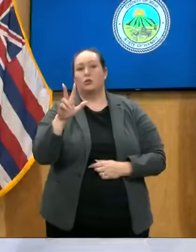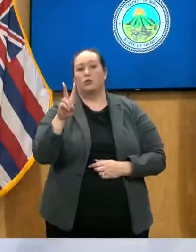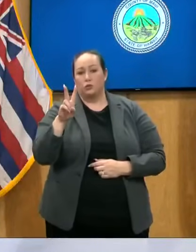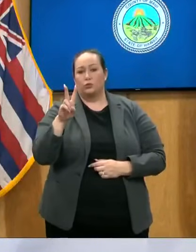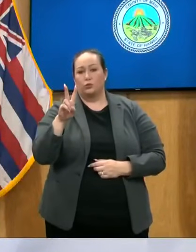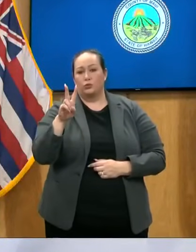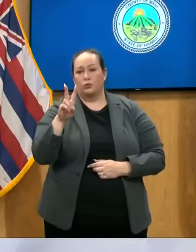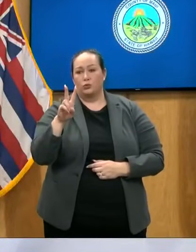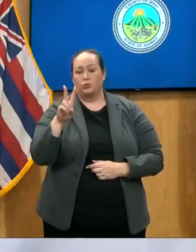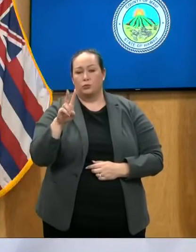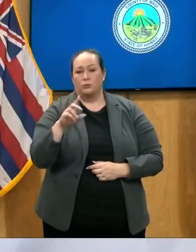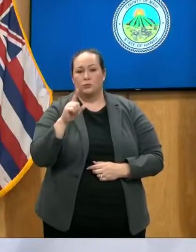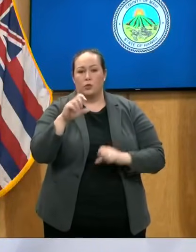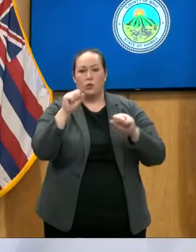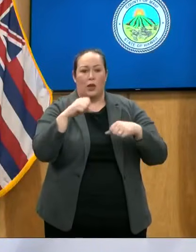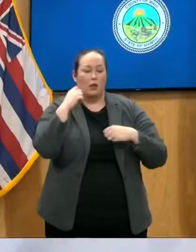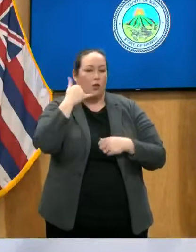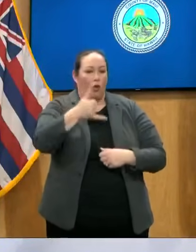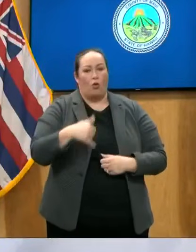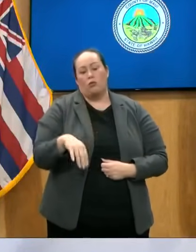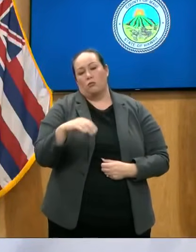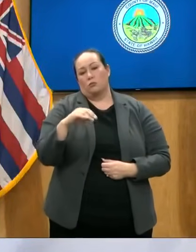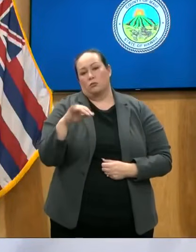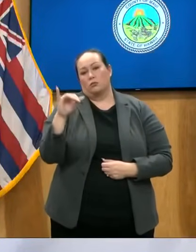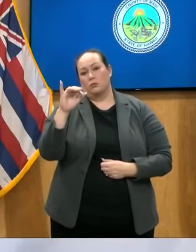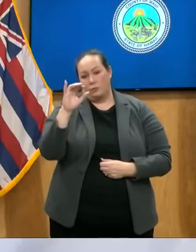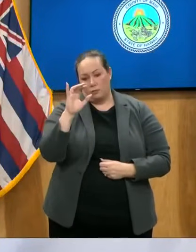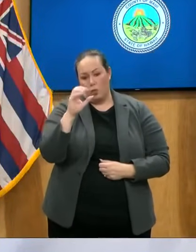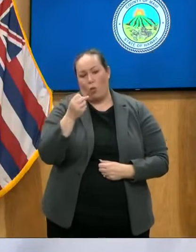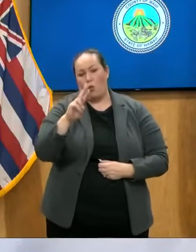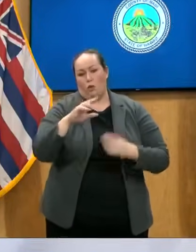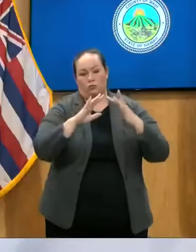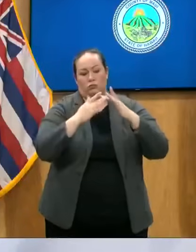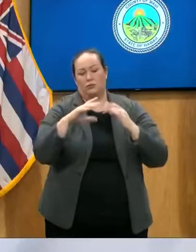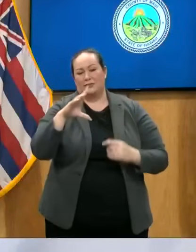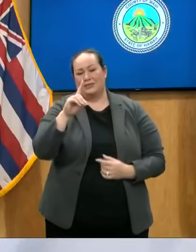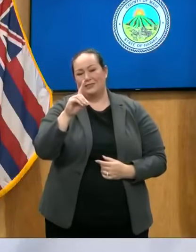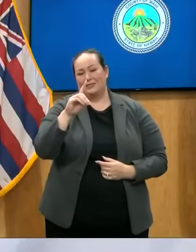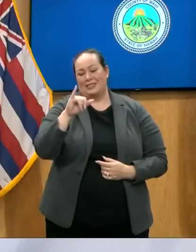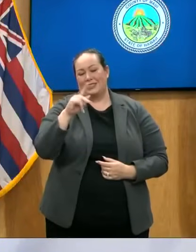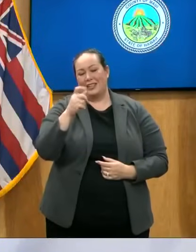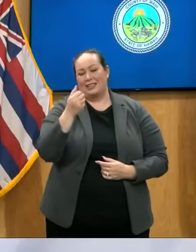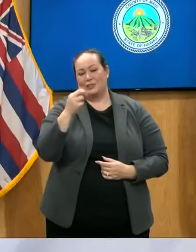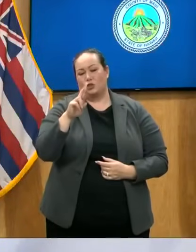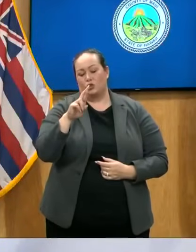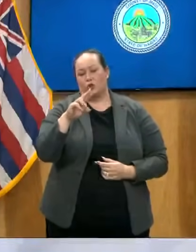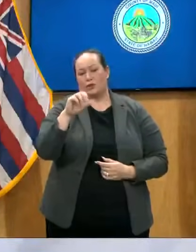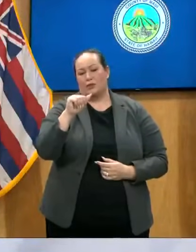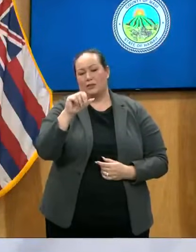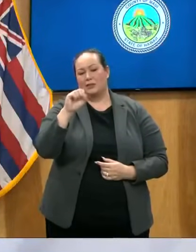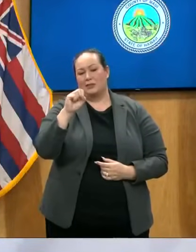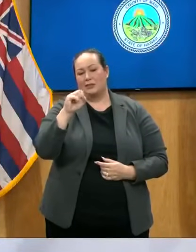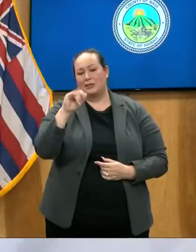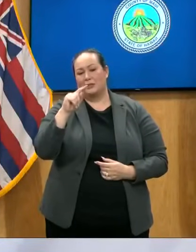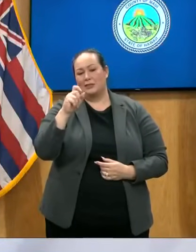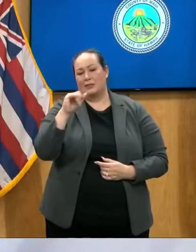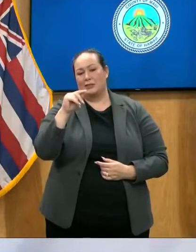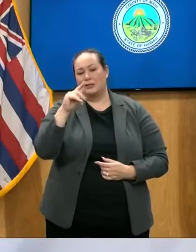is when 803 hundred three two zero six,six three two. you could also go Go to disasterassistance.gov. it. FEMA Assistance can